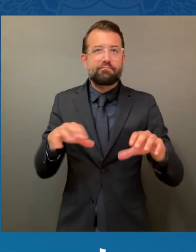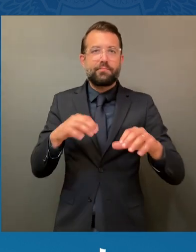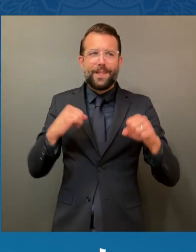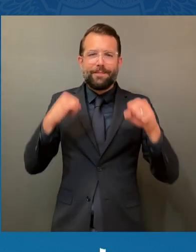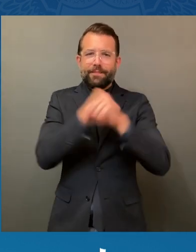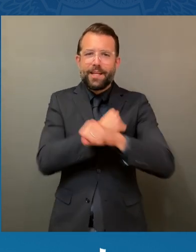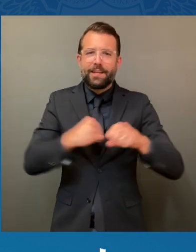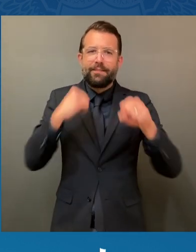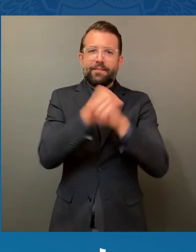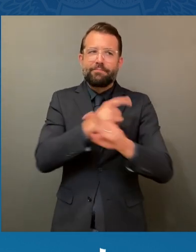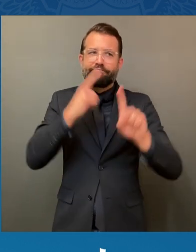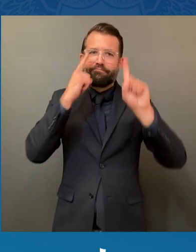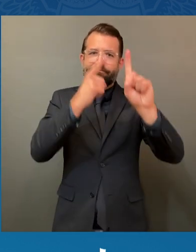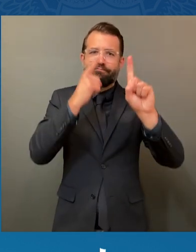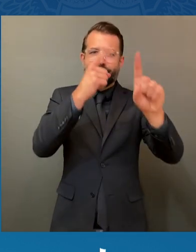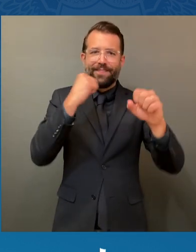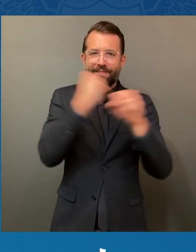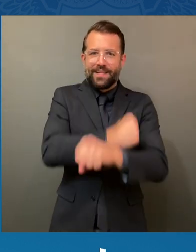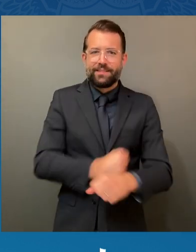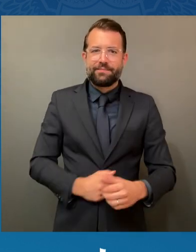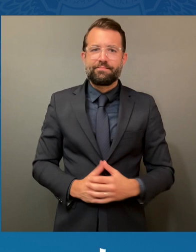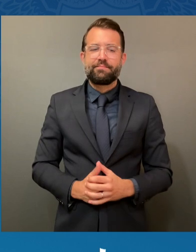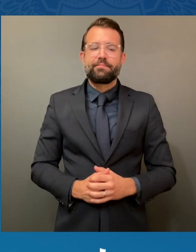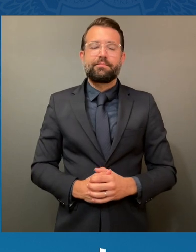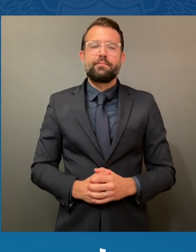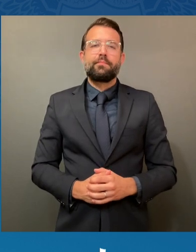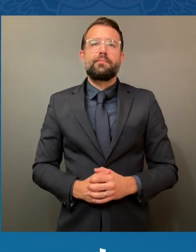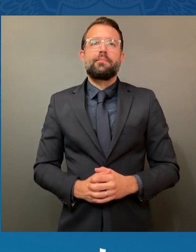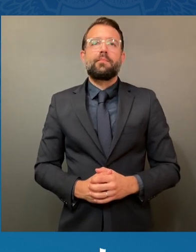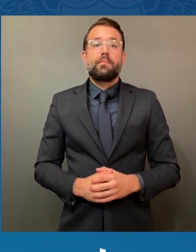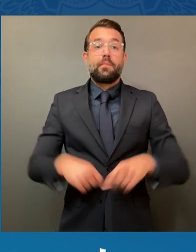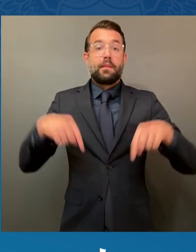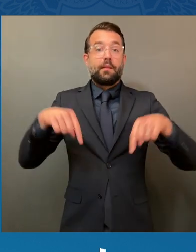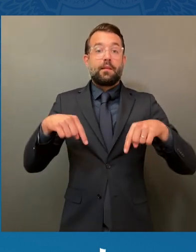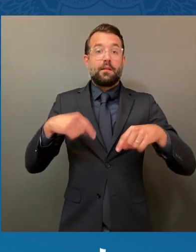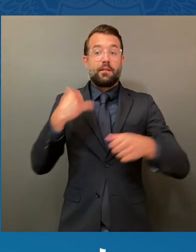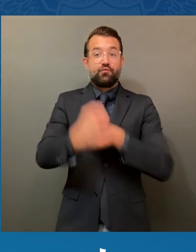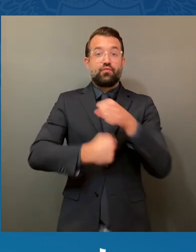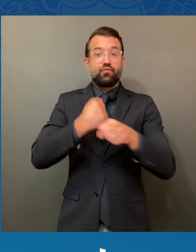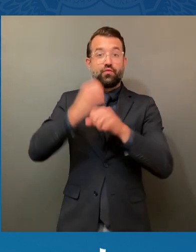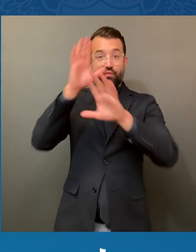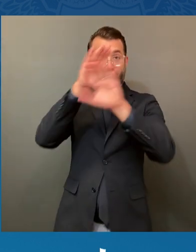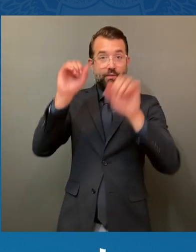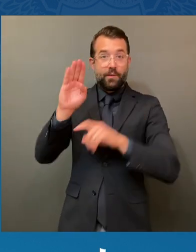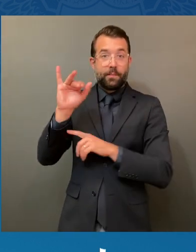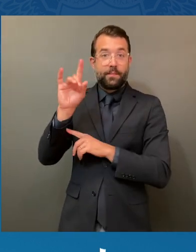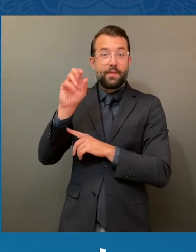Earlier this year, President Biden signed two executive orders directing a whole-of-government approach